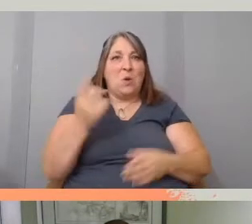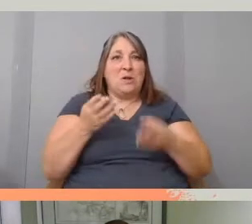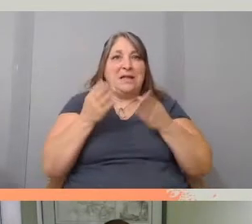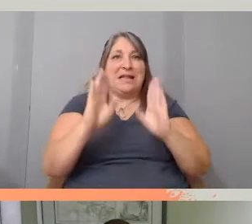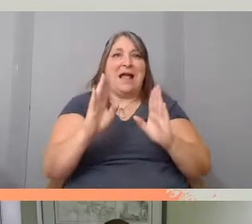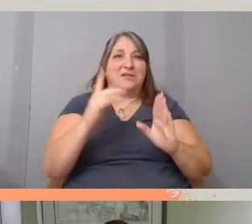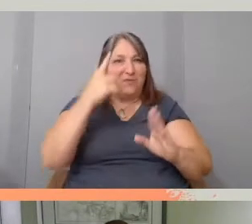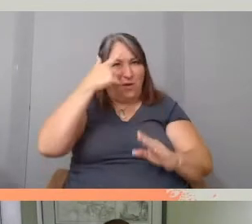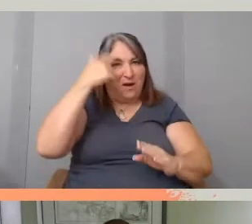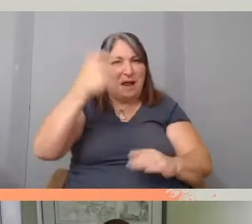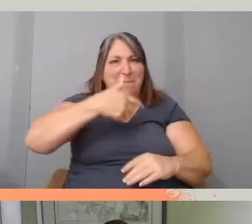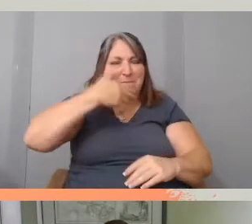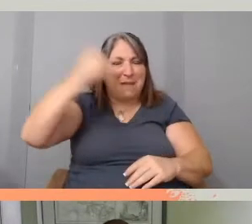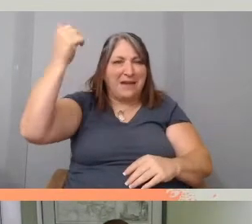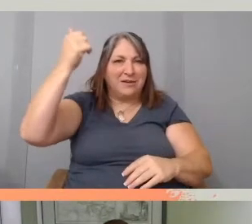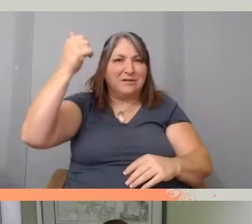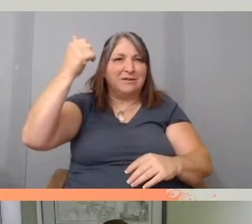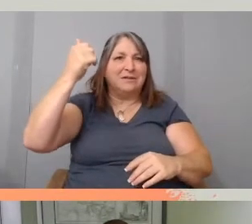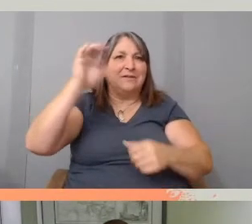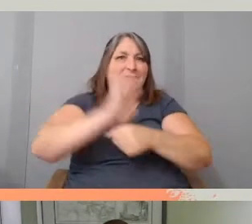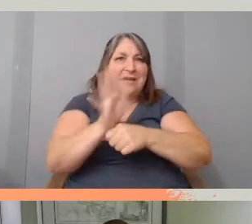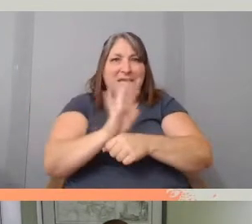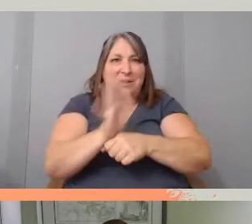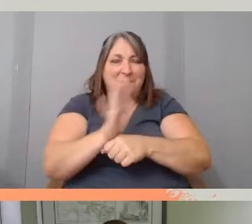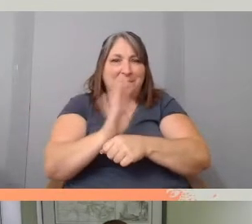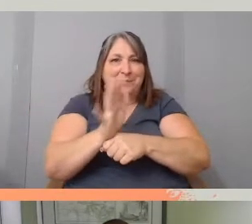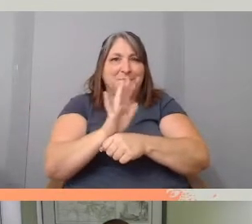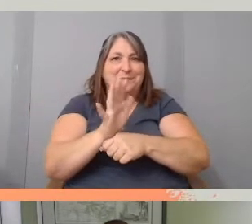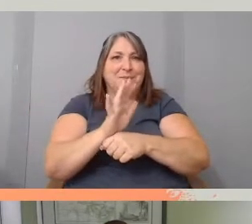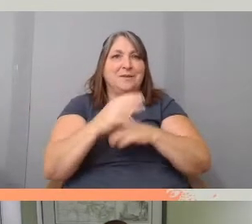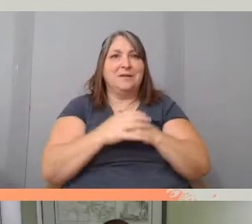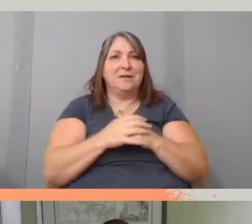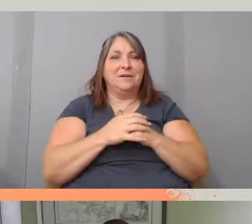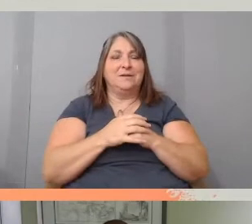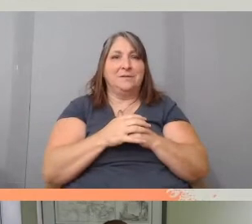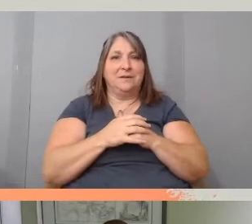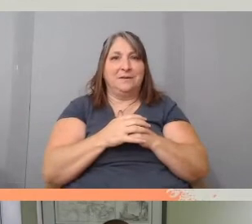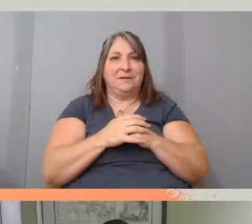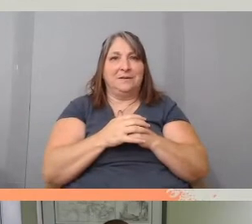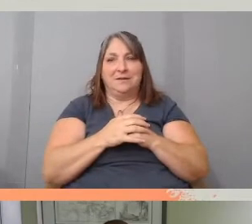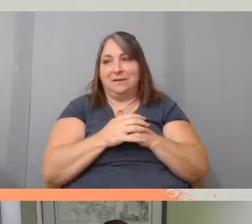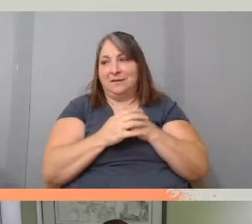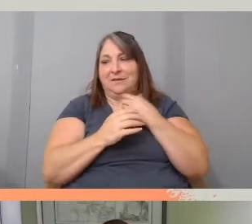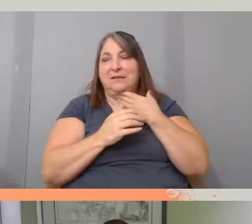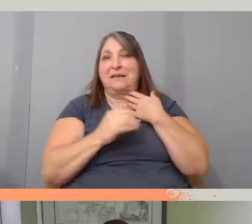it does make it easier for you to raise issues. Whereas like if that line of communication